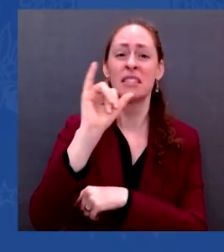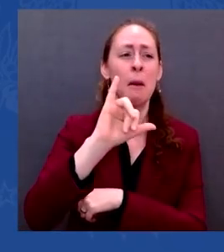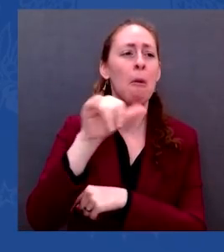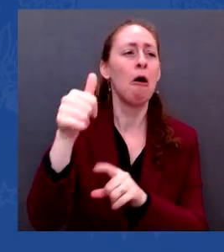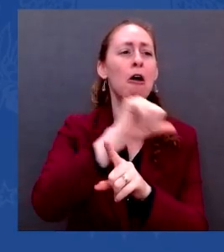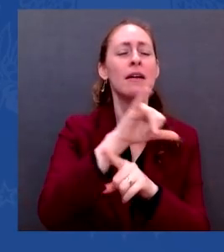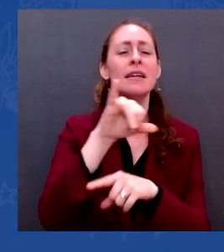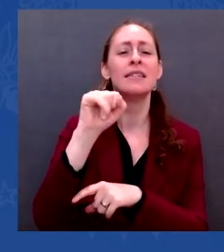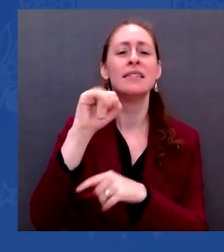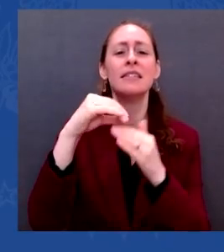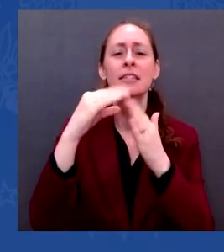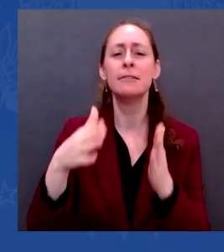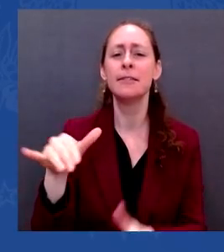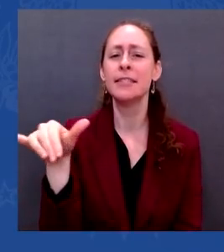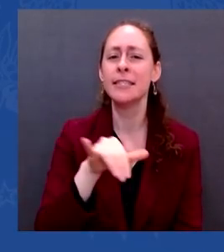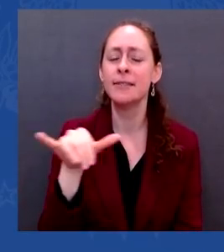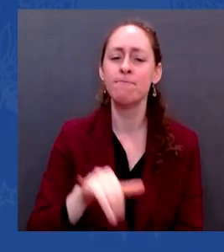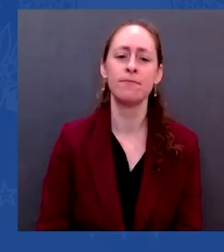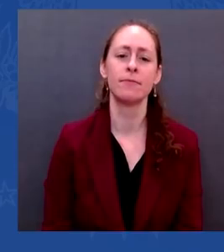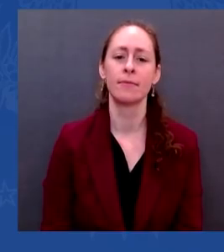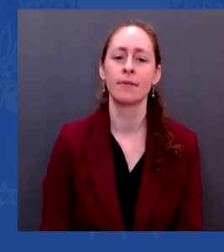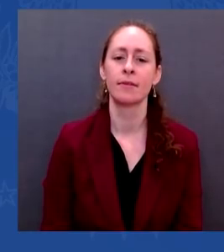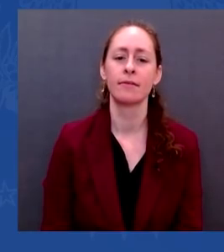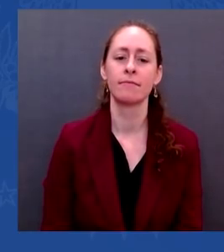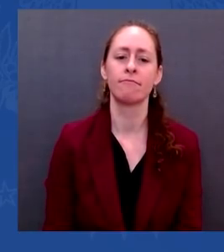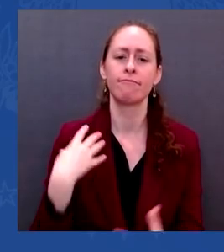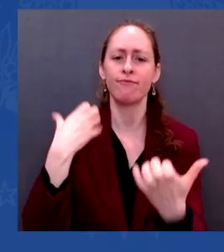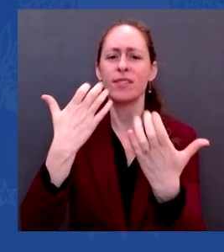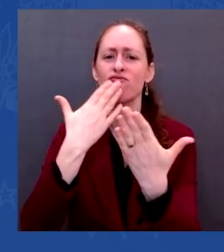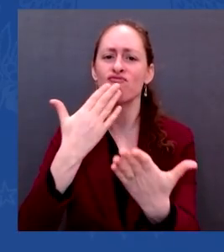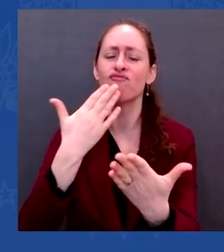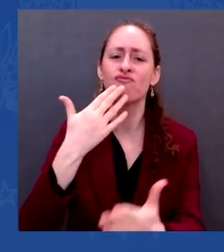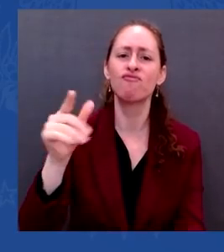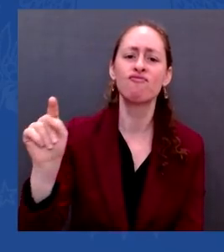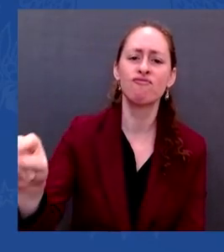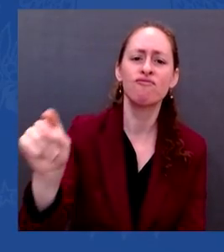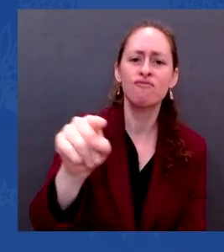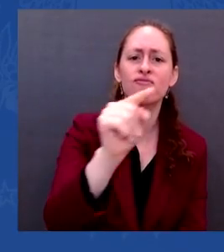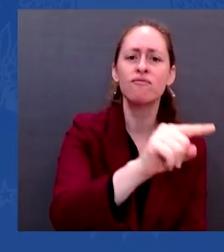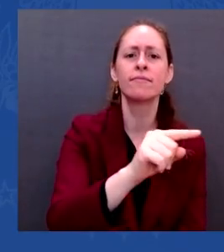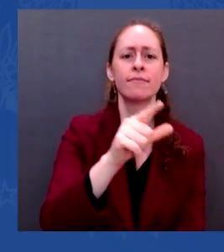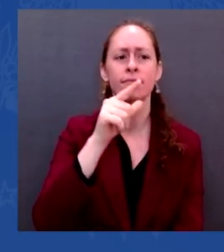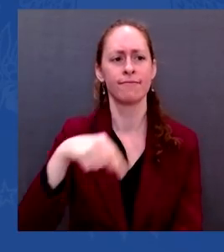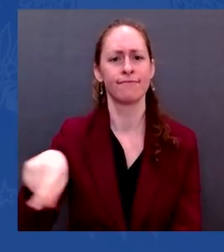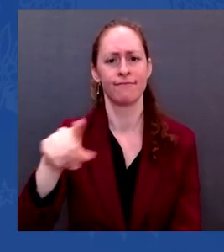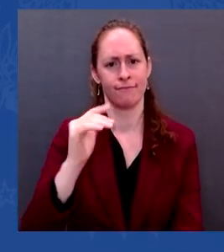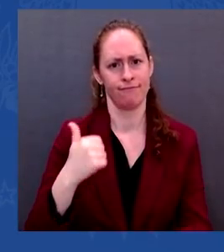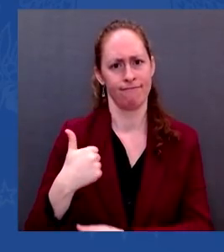The members of our military are the solid-steel backbone of this nation, ready to fly into danger at a moment's notice